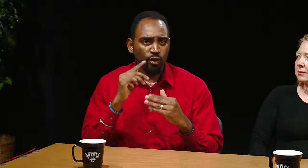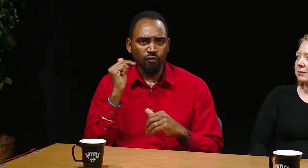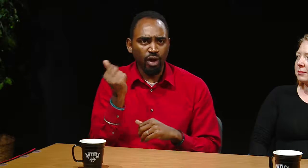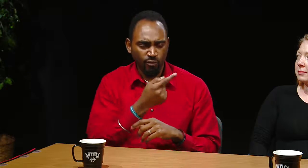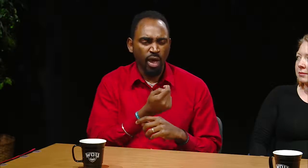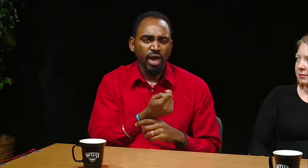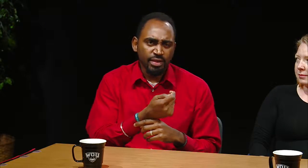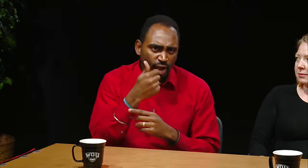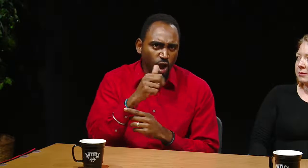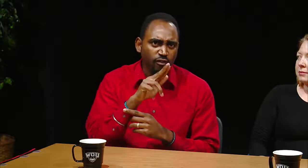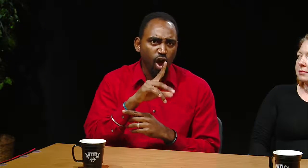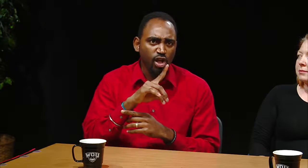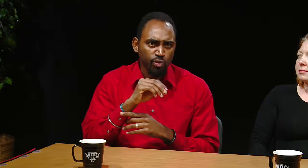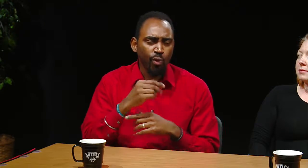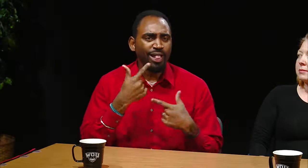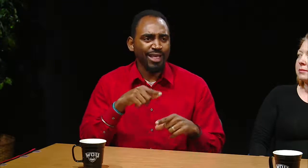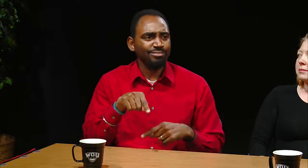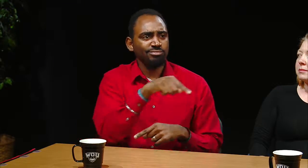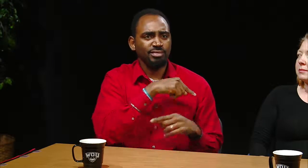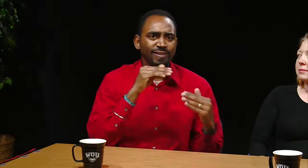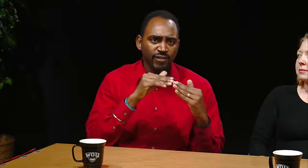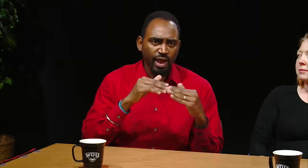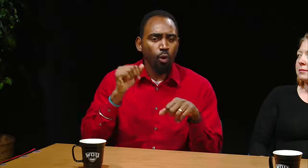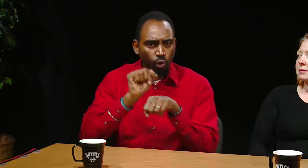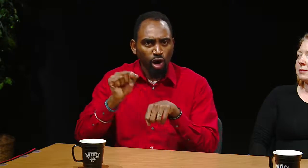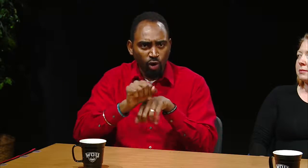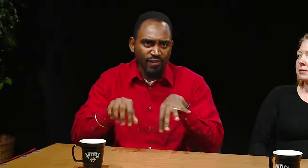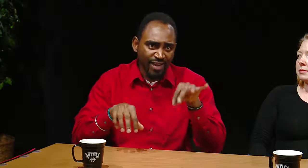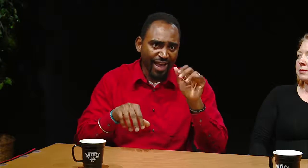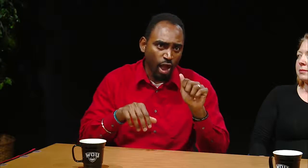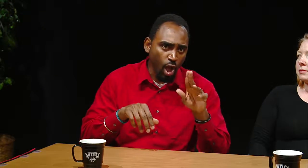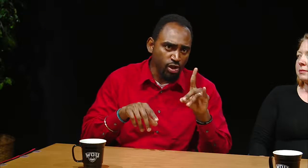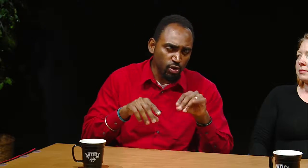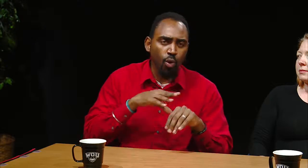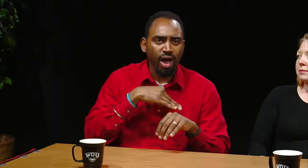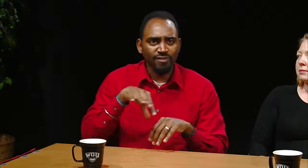and each brick was a new foundation of knowledge that we had.